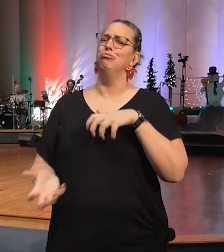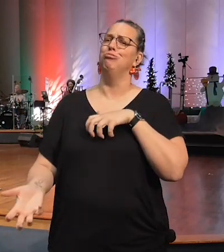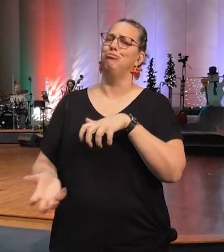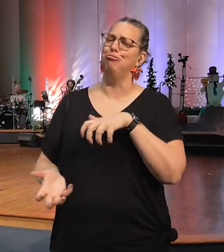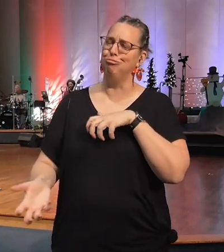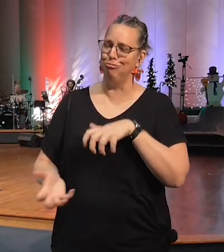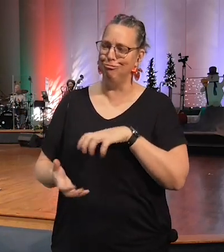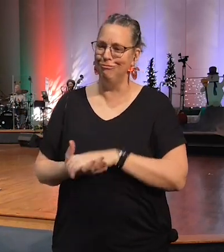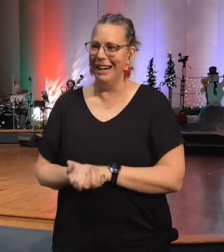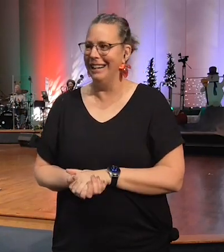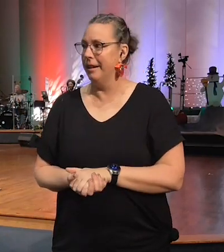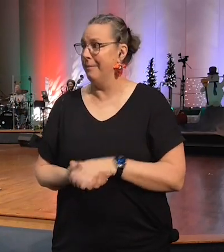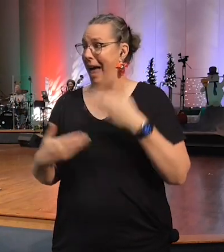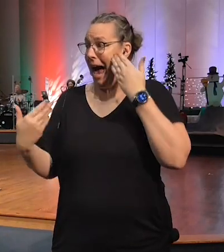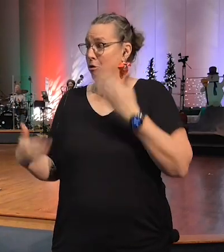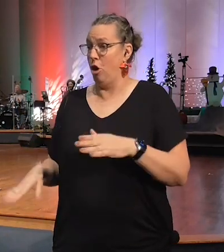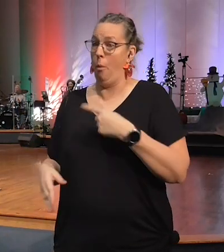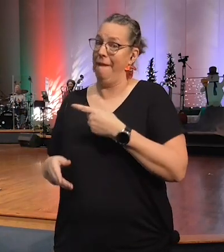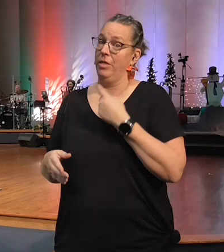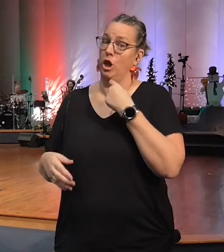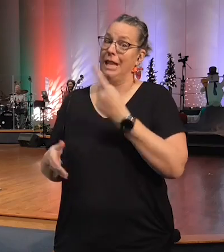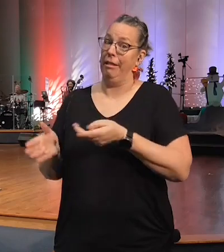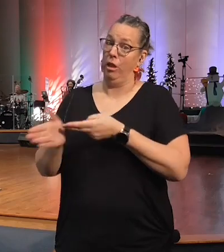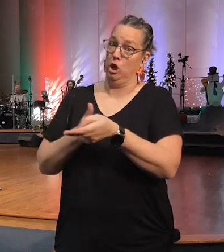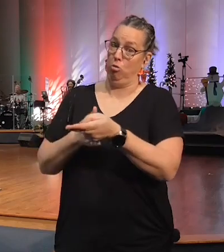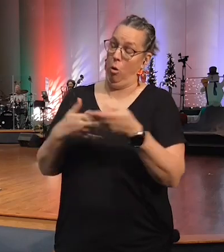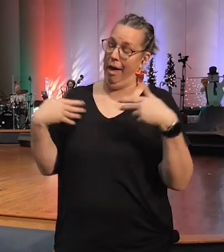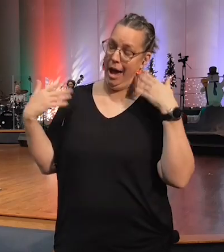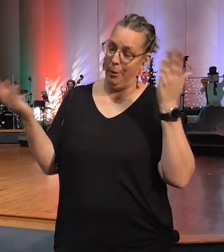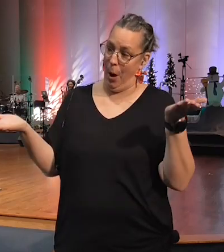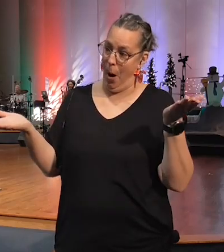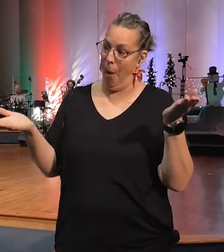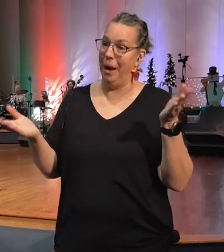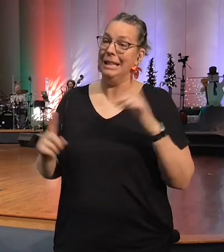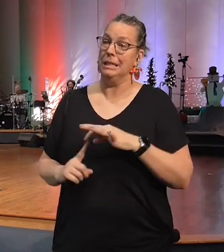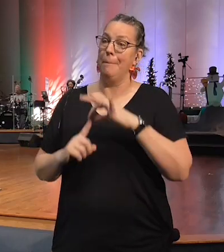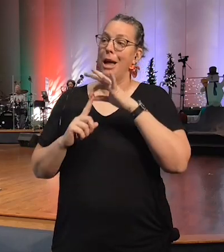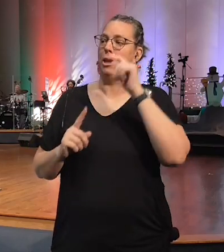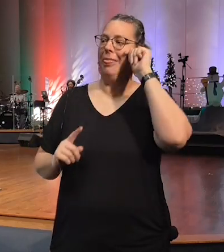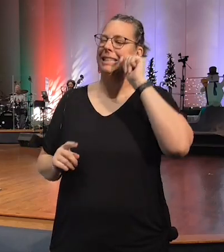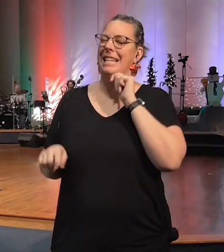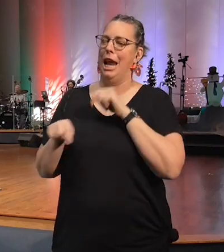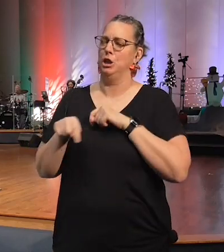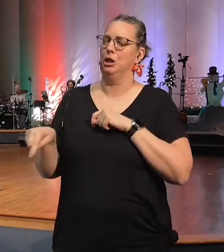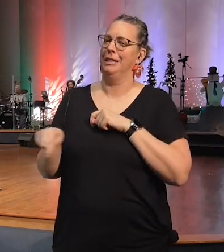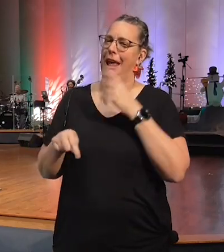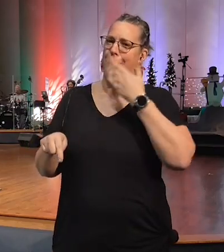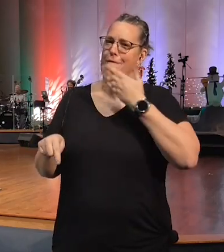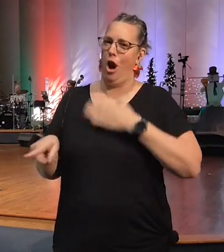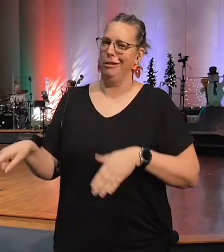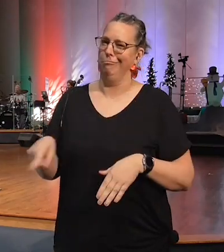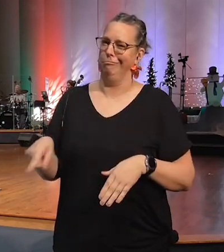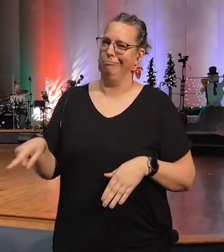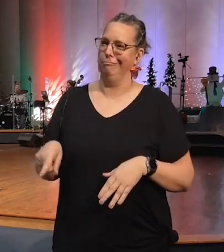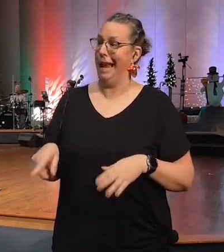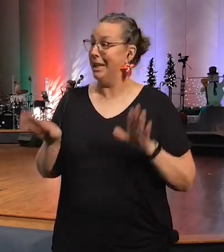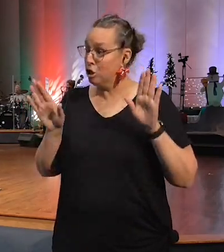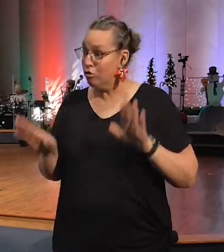year all right all right I don't know if they're all telling the truth but I think uh especially